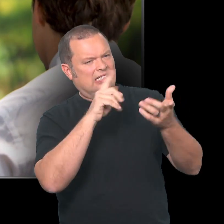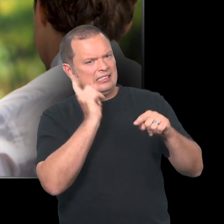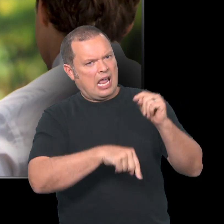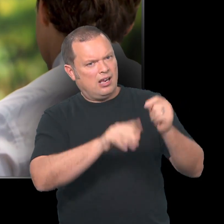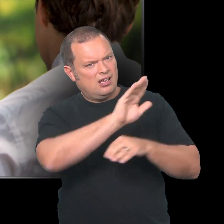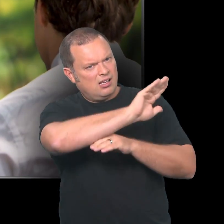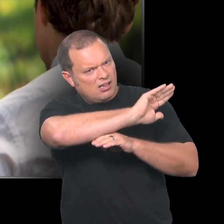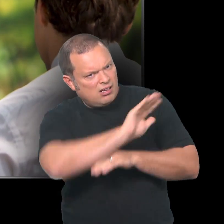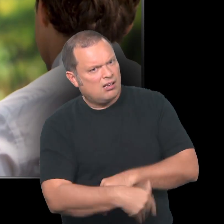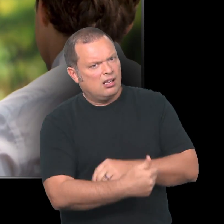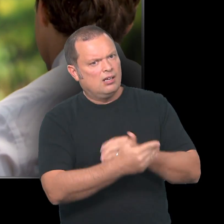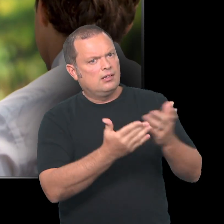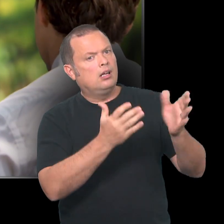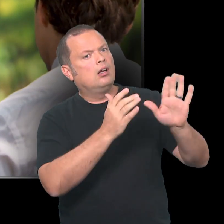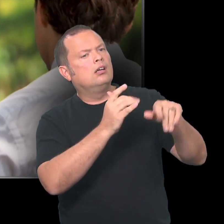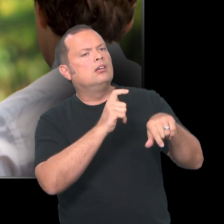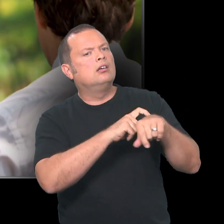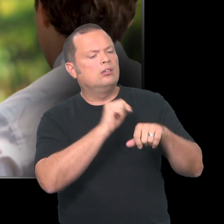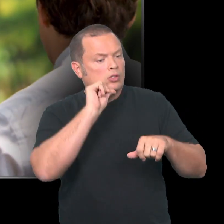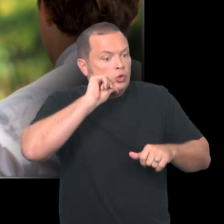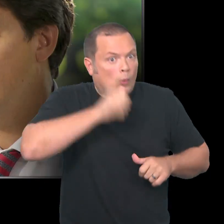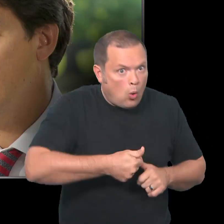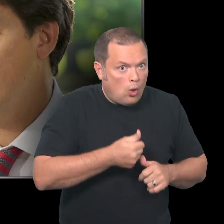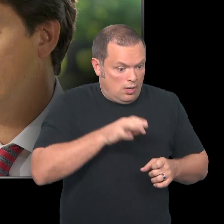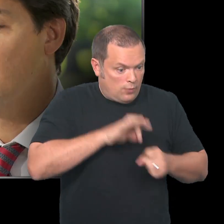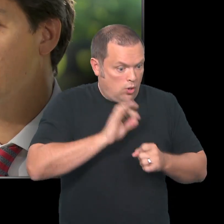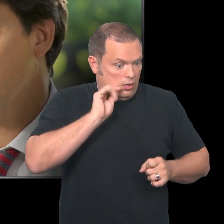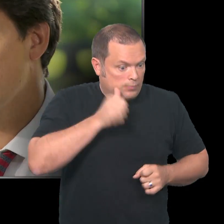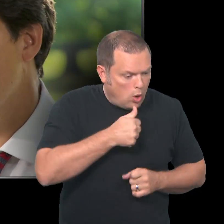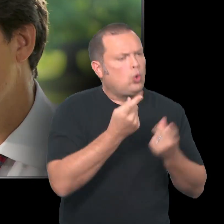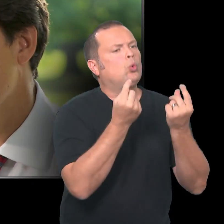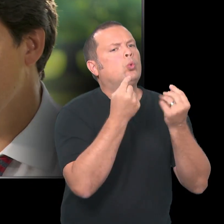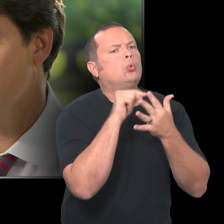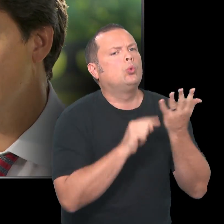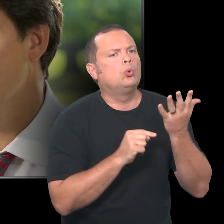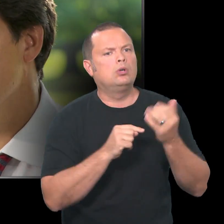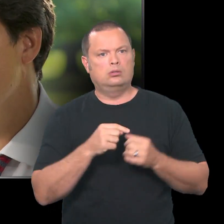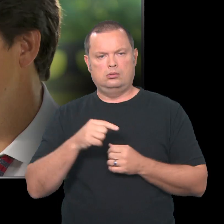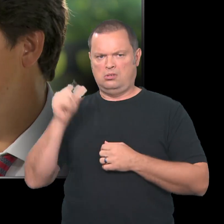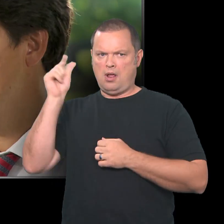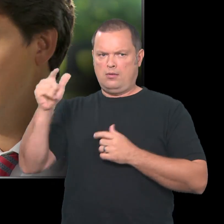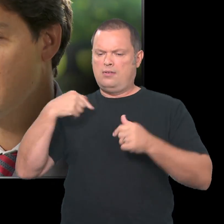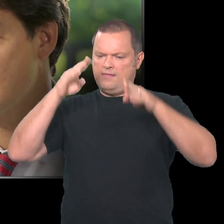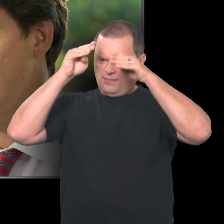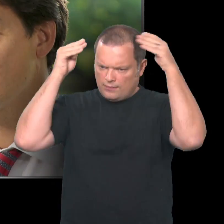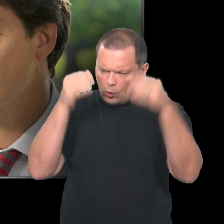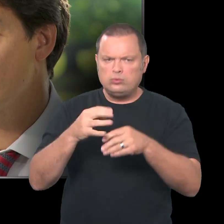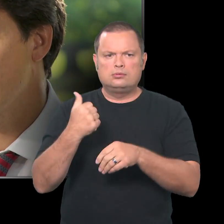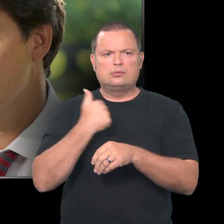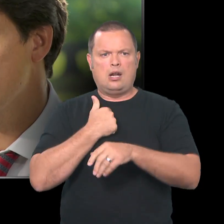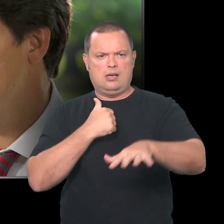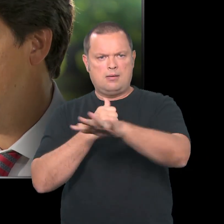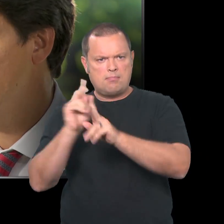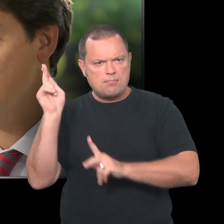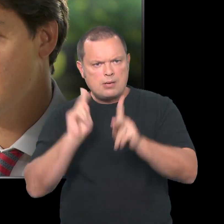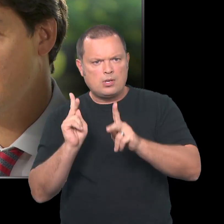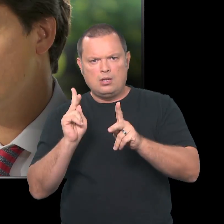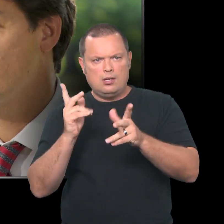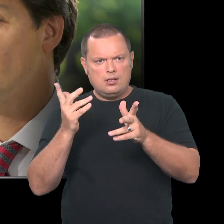but those kind of things take time, those don't happen right away. What is the immediate change they would see? A government that's focused on Canadians,